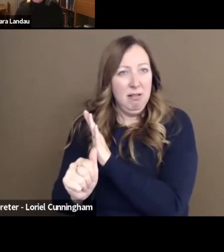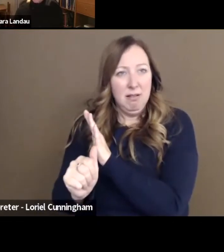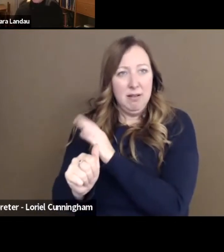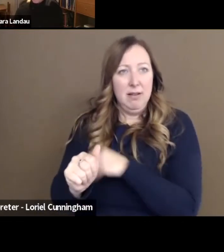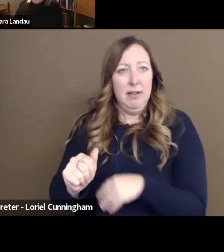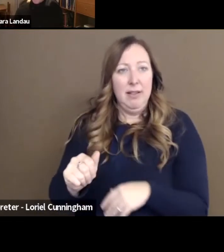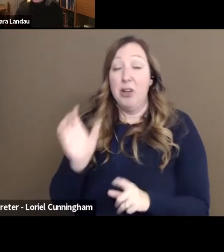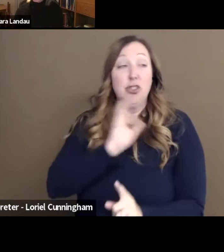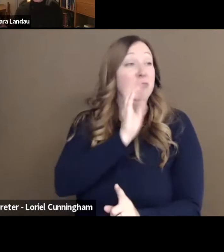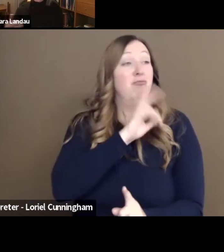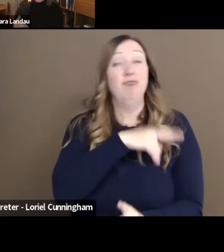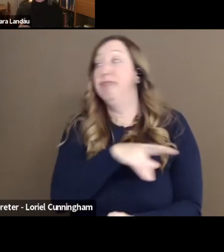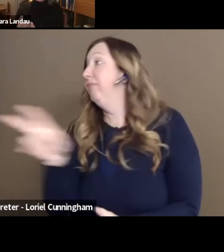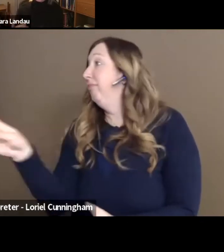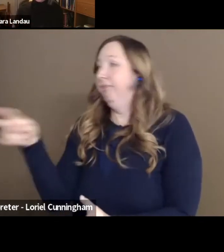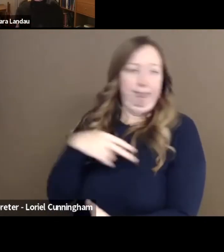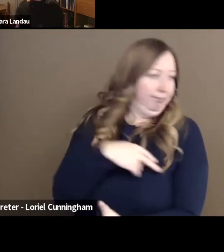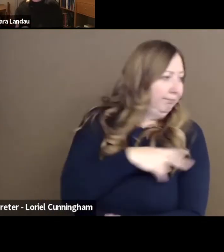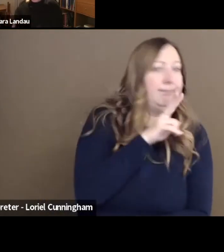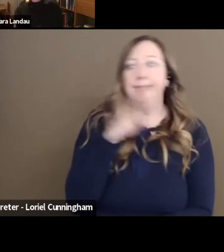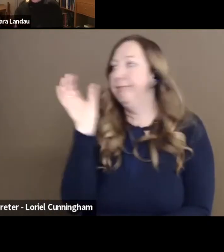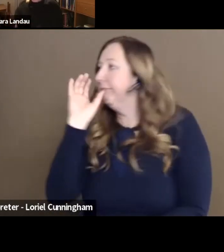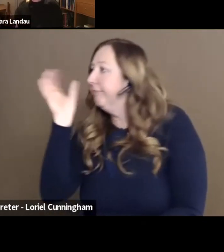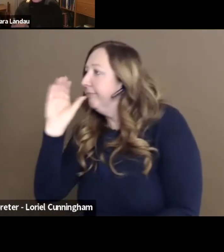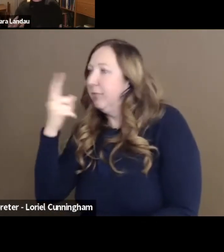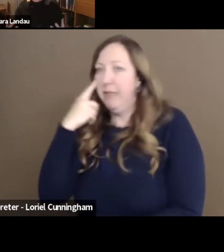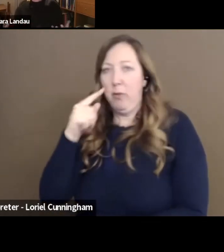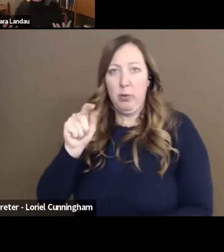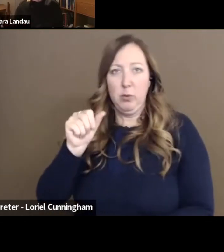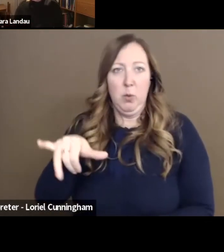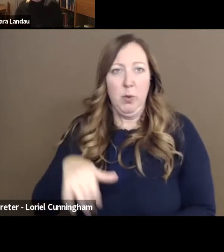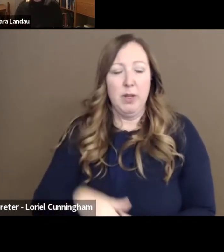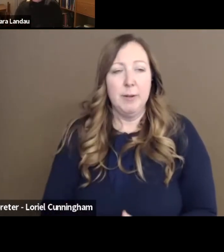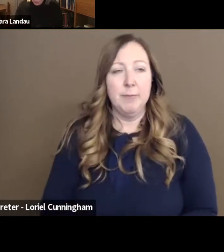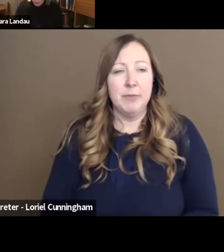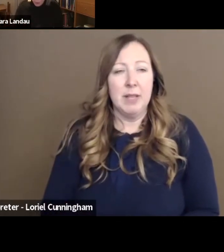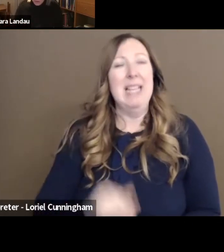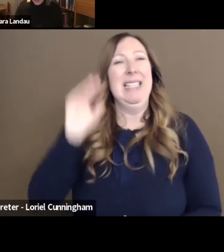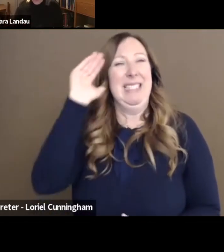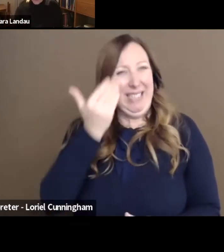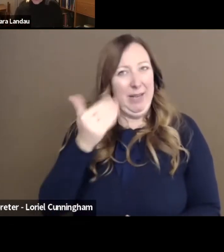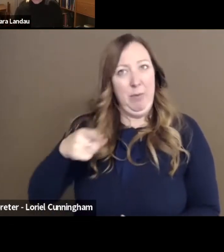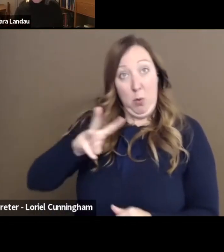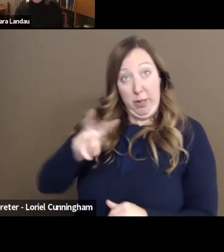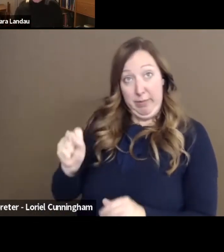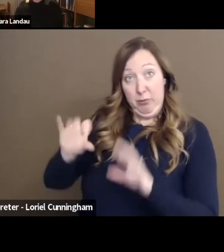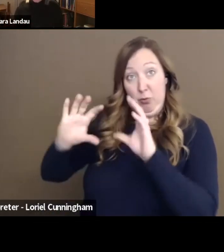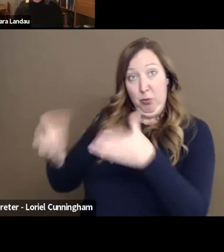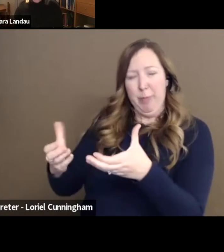uh correct plus geometric responses so